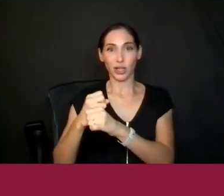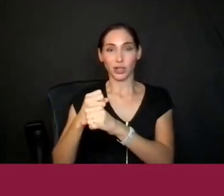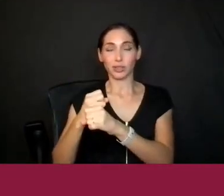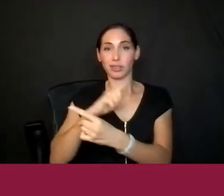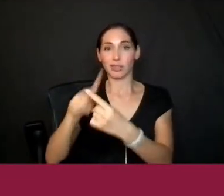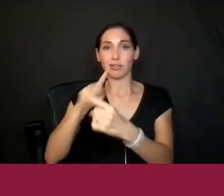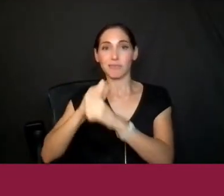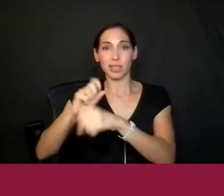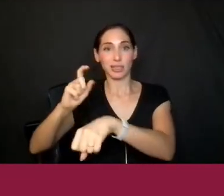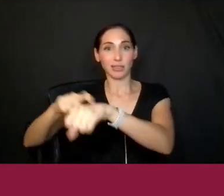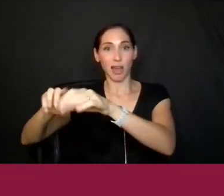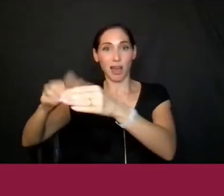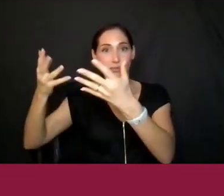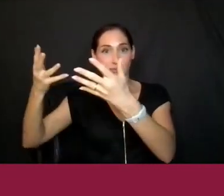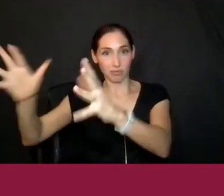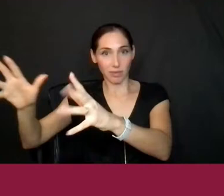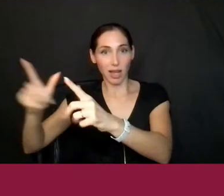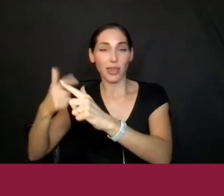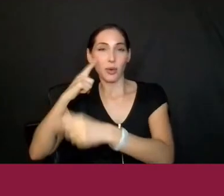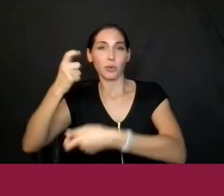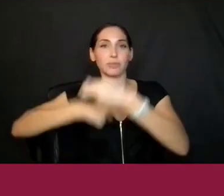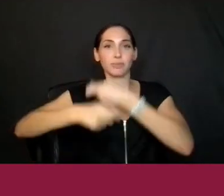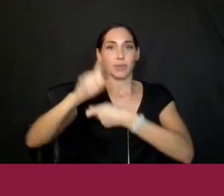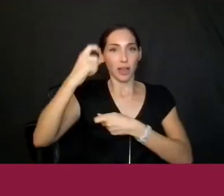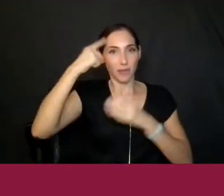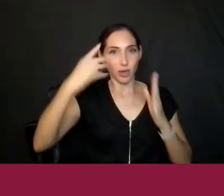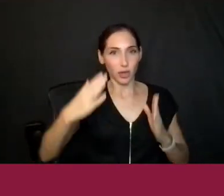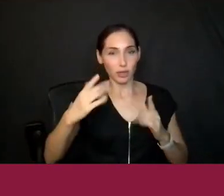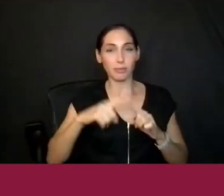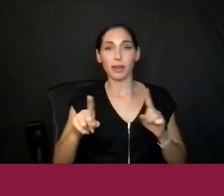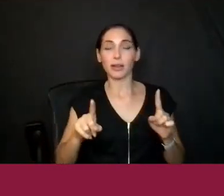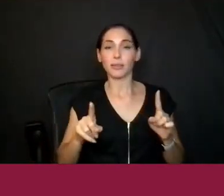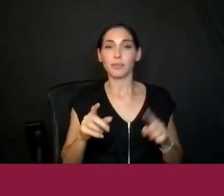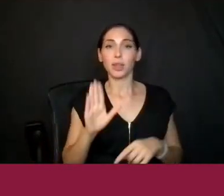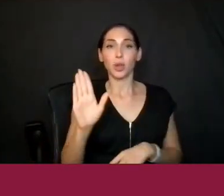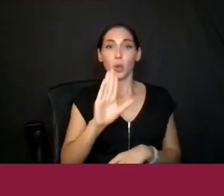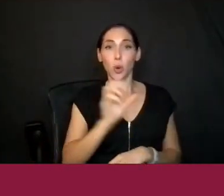Overwhelming support in the legislature, your senator, Senator Wilk, big